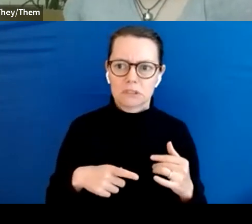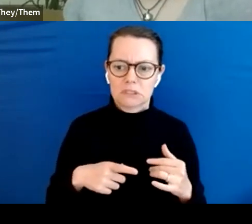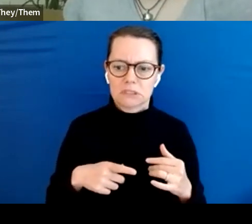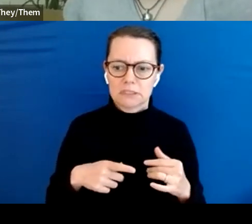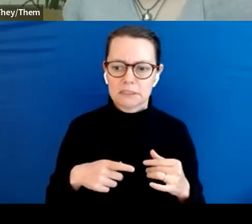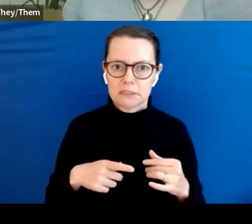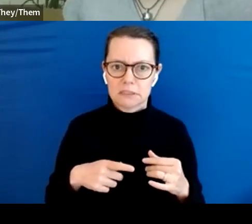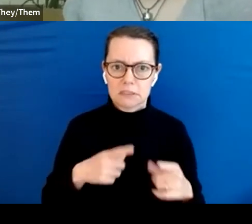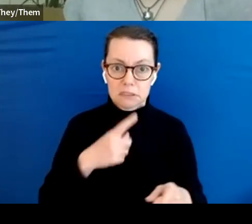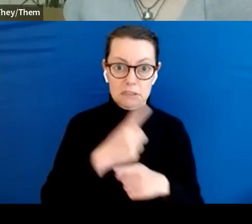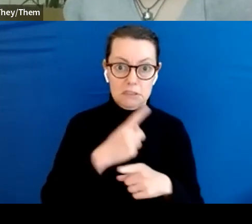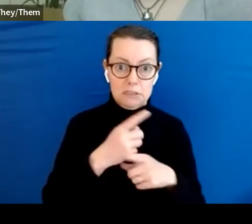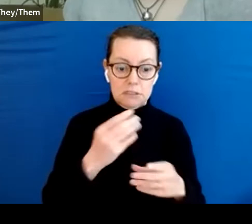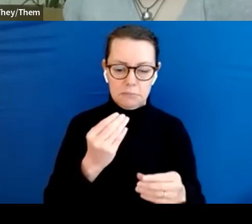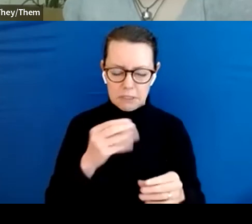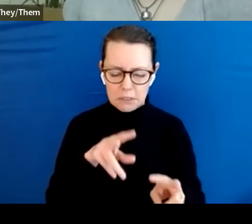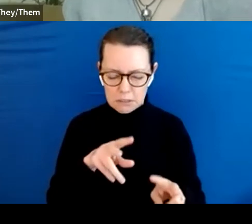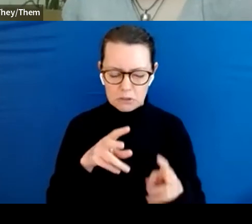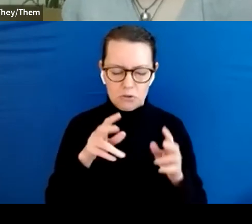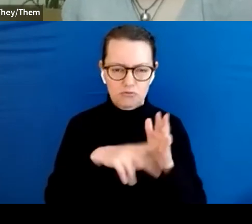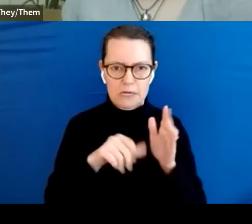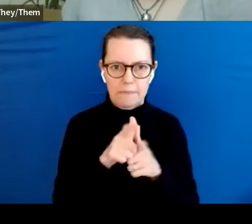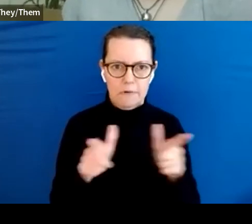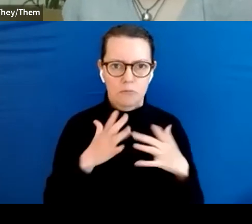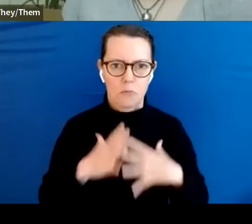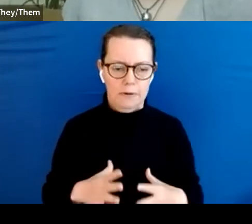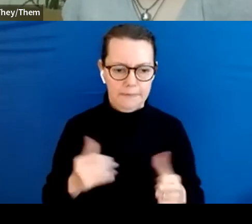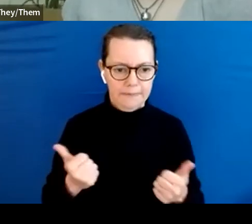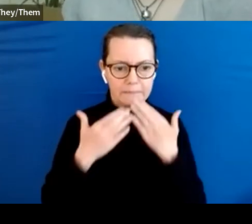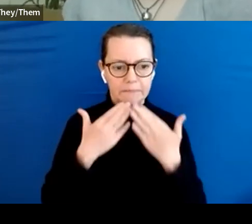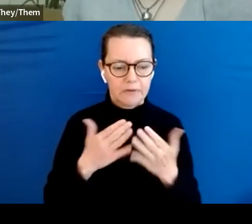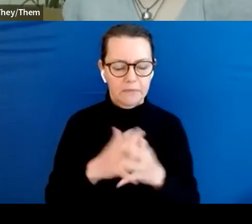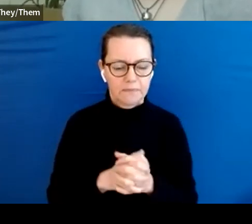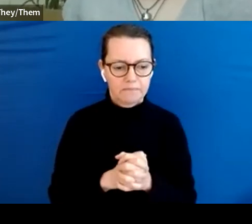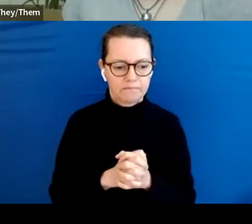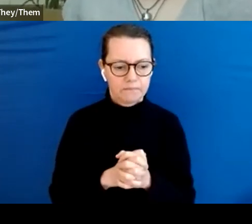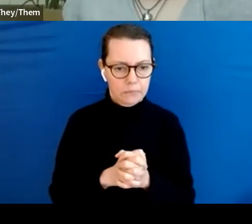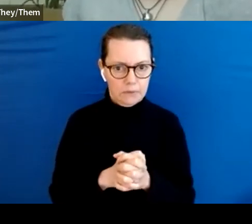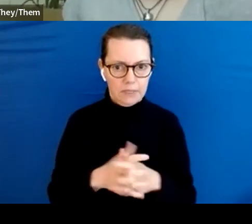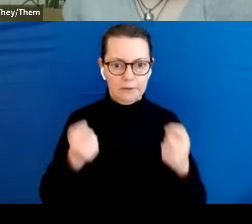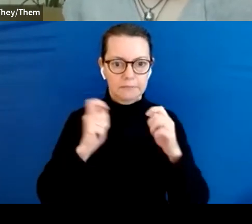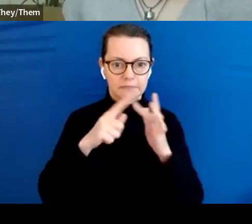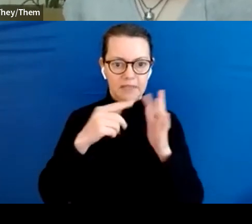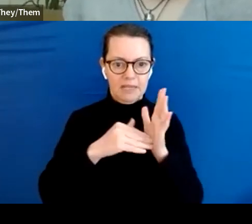Because, not necessarily getting that that spoken communication so Thank you. Appreciate that.